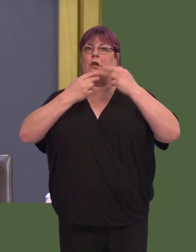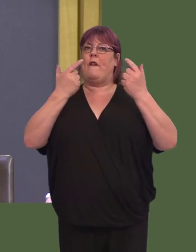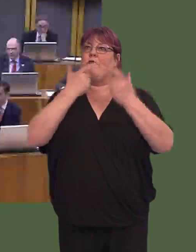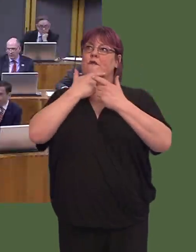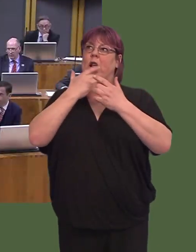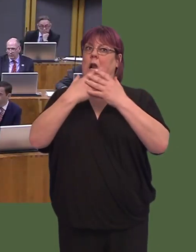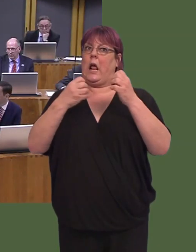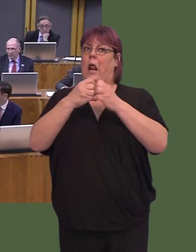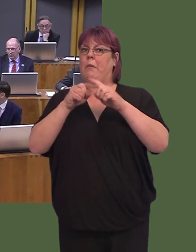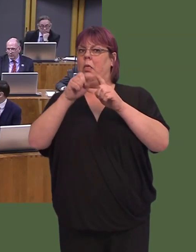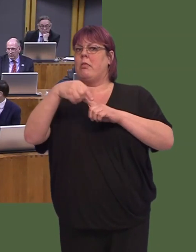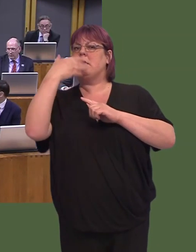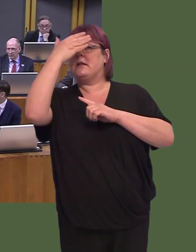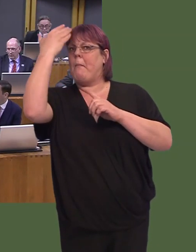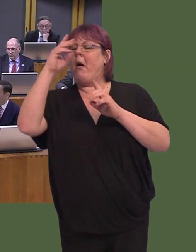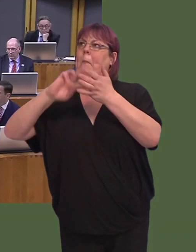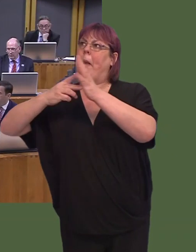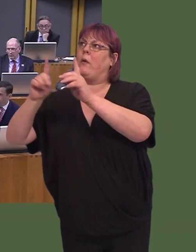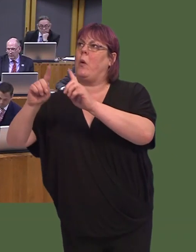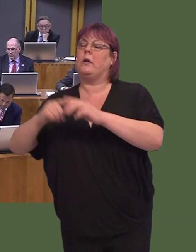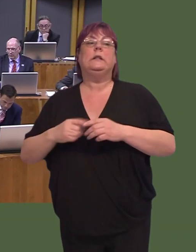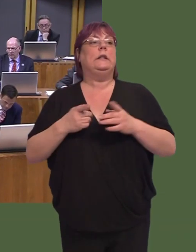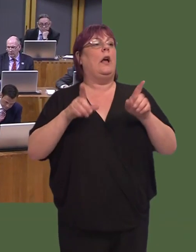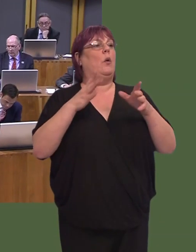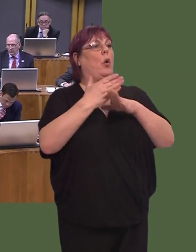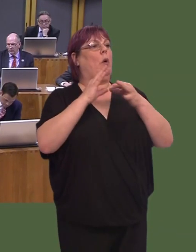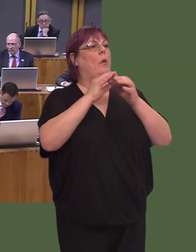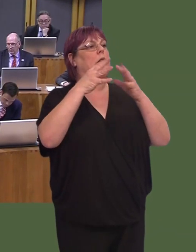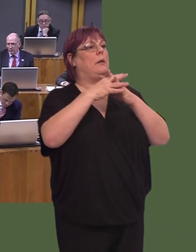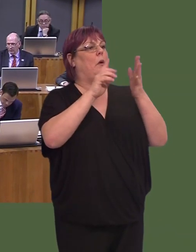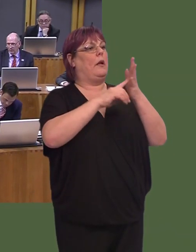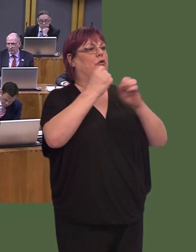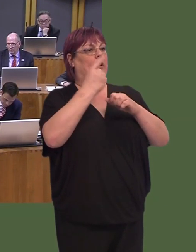OAQ51822 Julie James AM: Yes. In partnership with the WLGA, we will continue increasing the number of local authorities